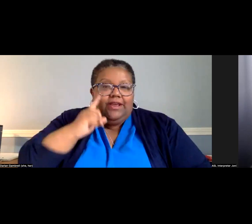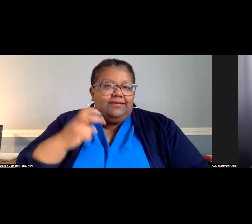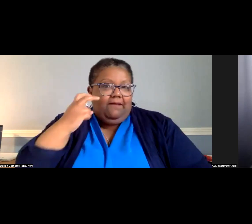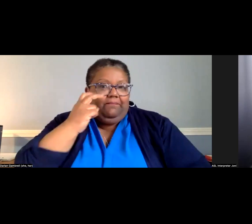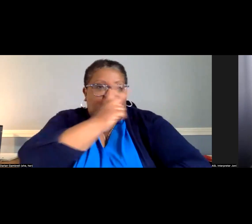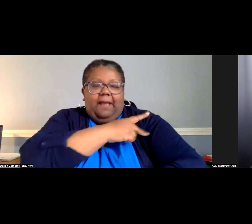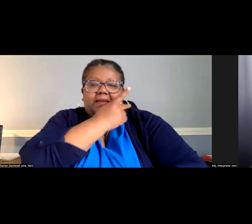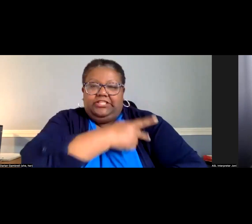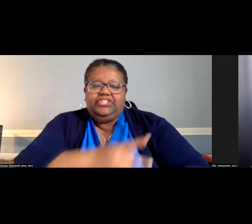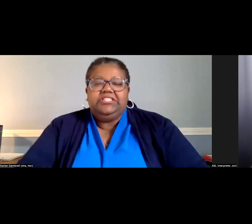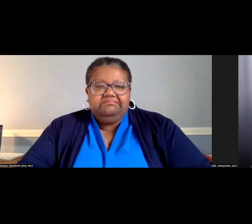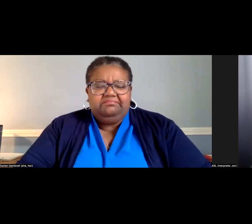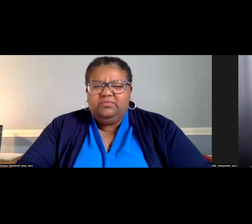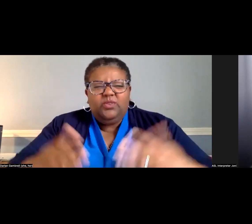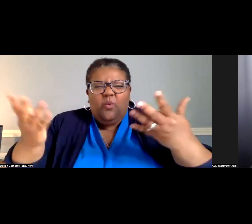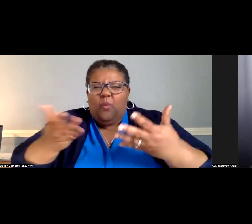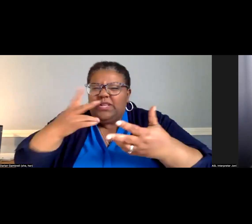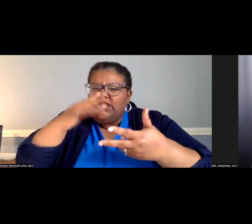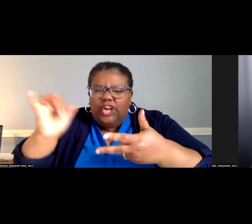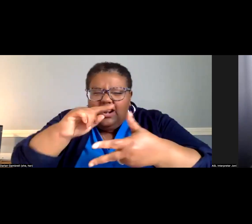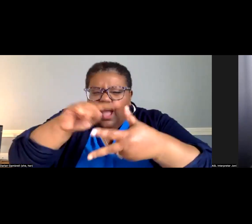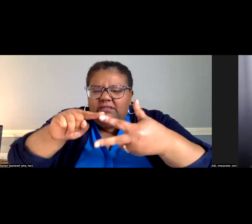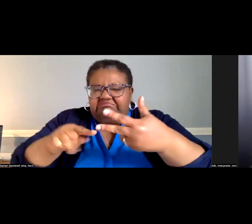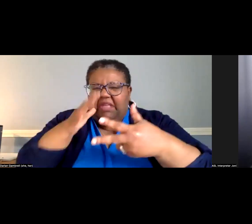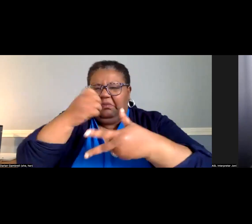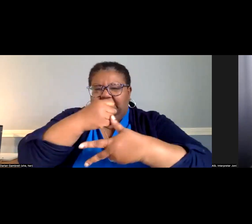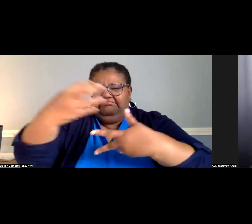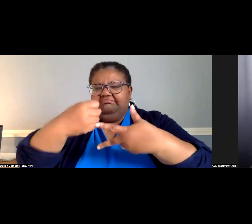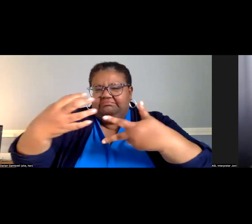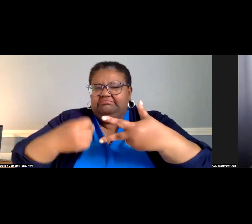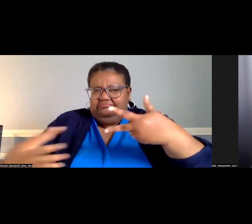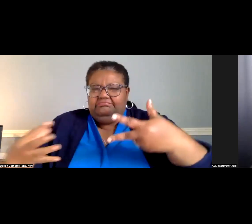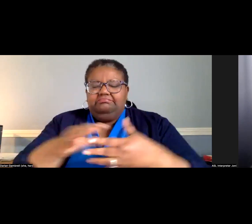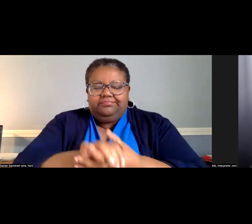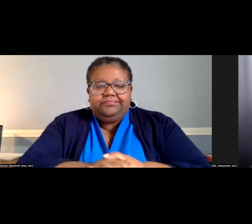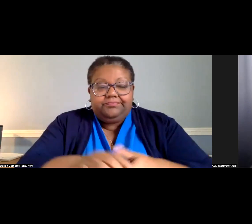access look like for Deaf, hard of hearing and deaf blind patients. so what does it look like